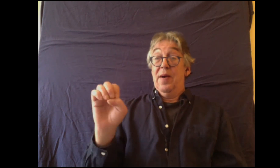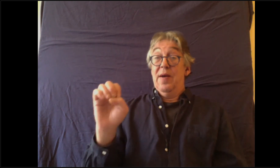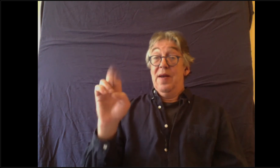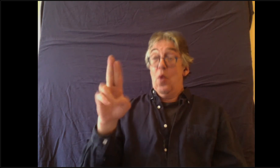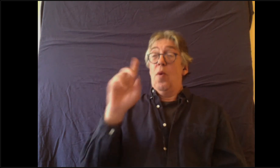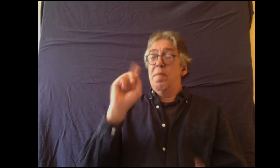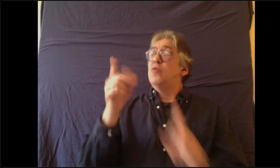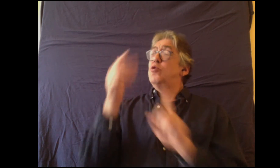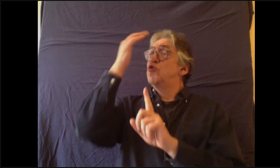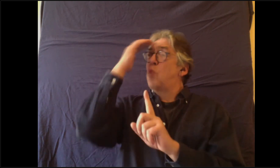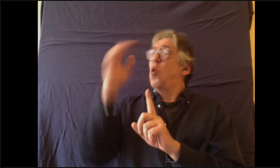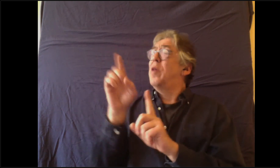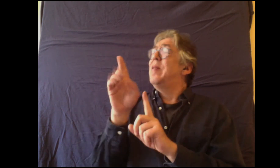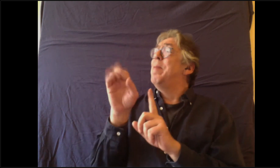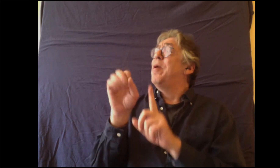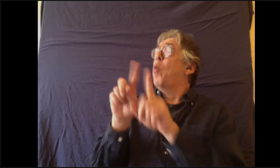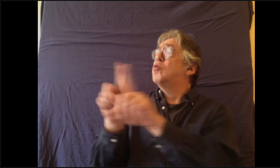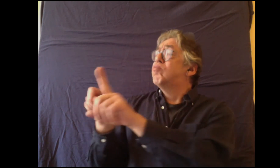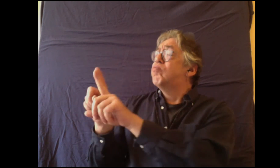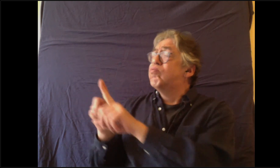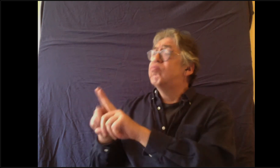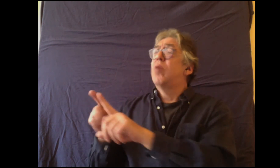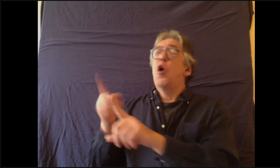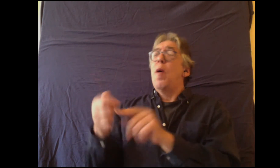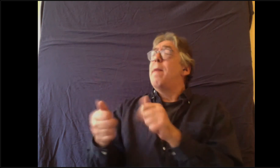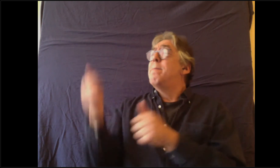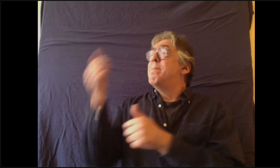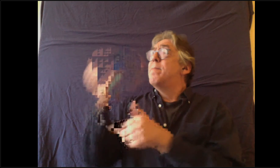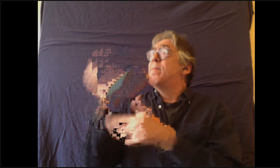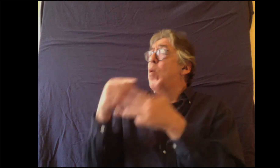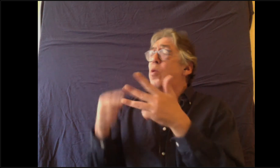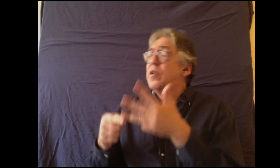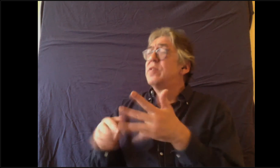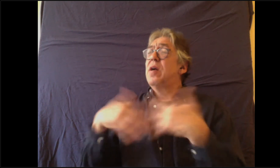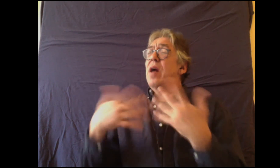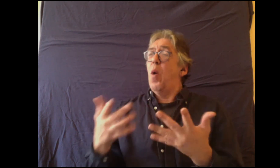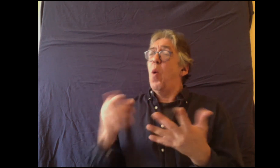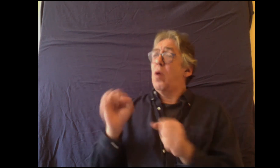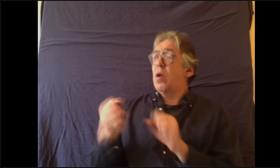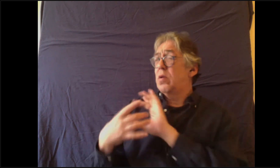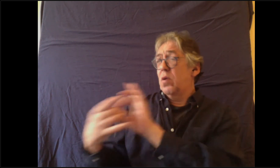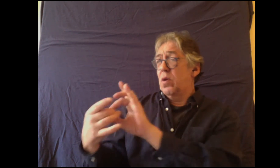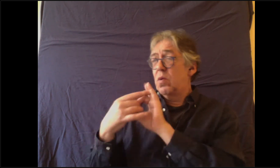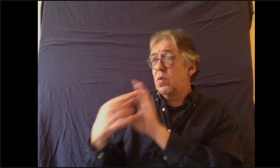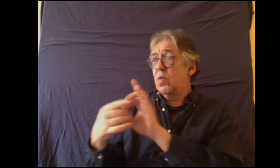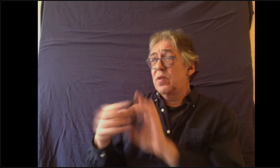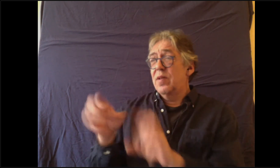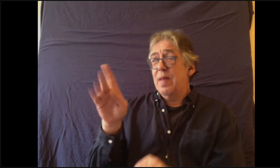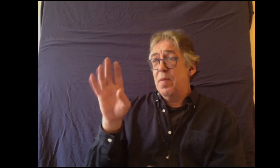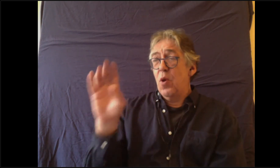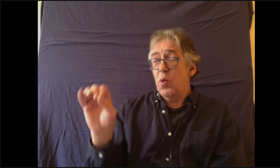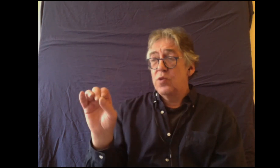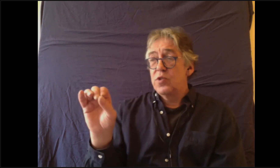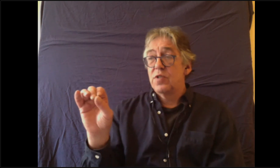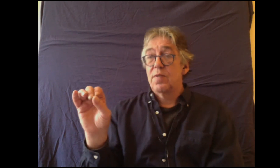what priorities are and how to work with them and include them. They may naturally, it was brought up by Grace,